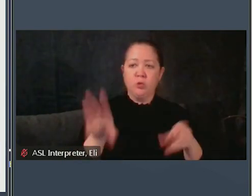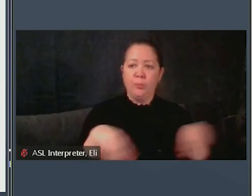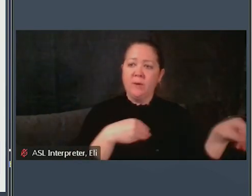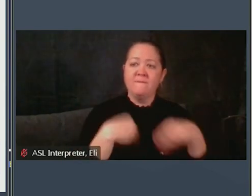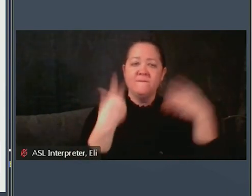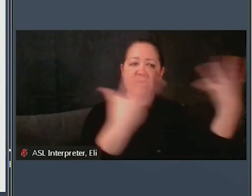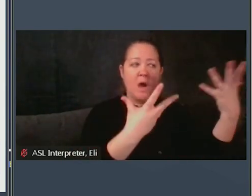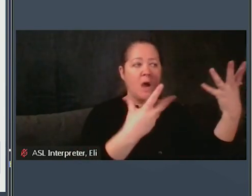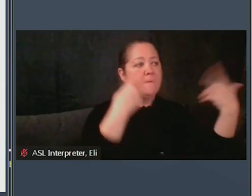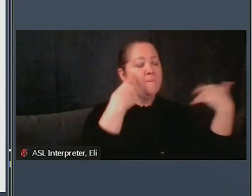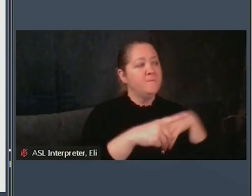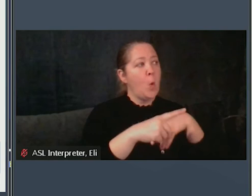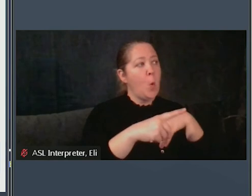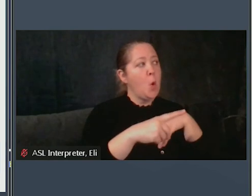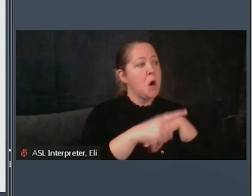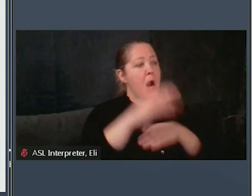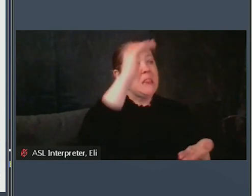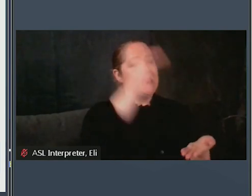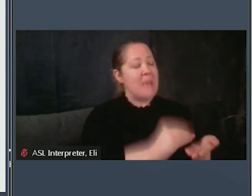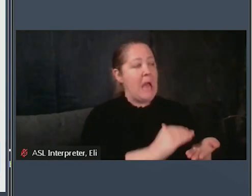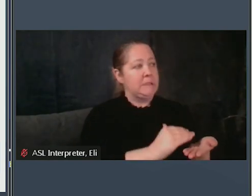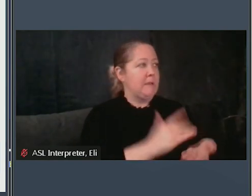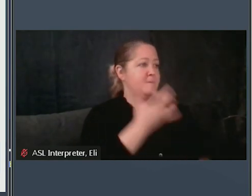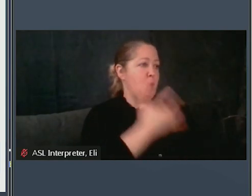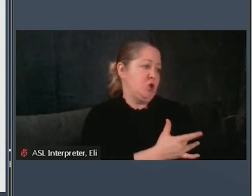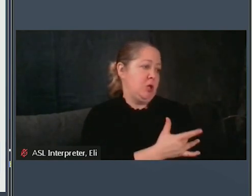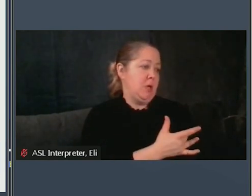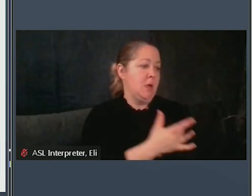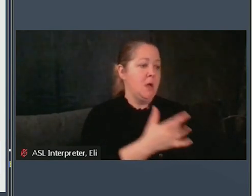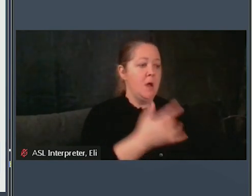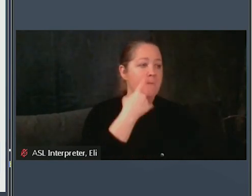without total disagree guard for the needs of homeowners.